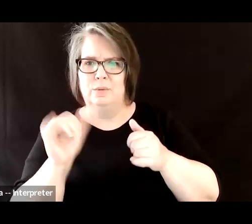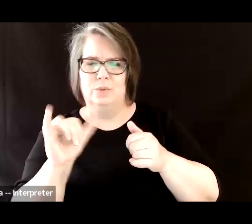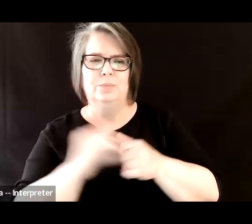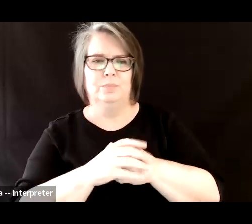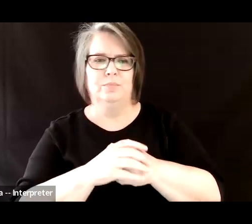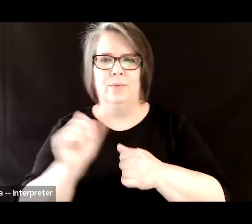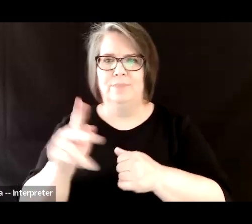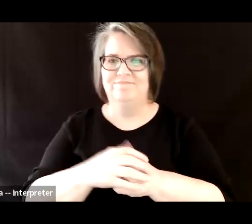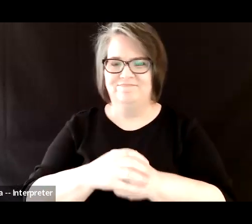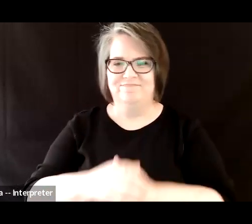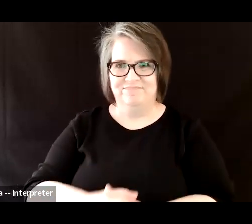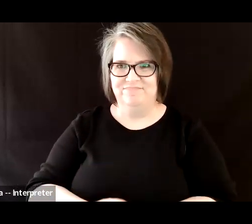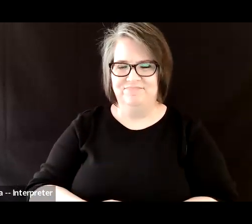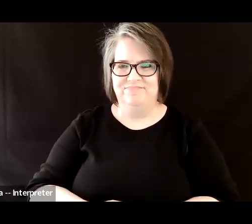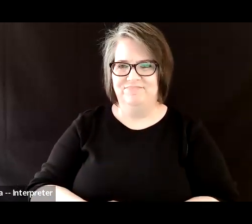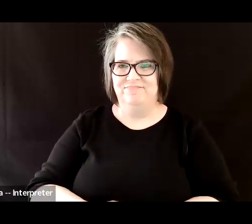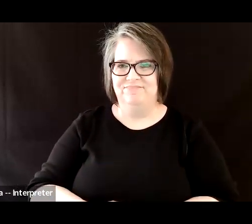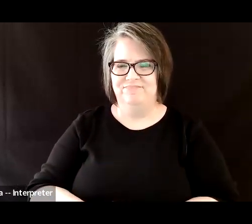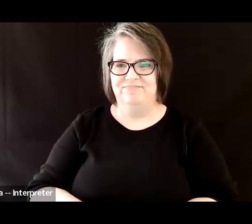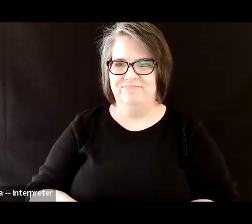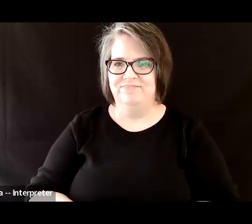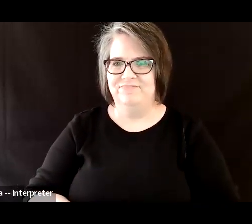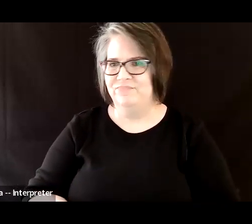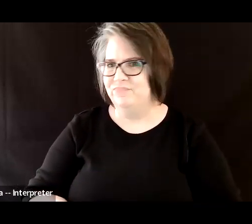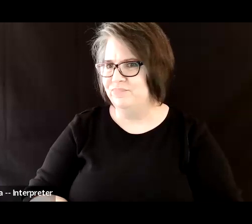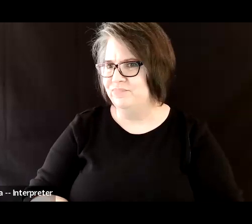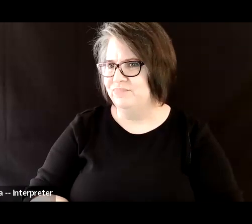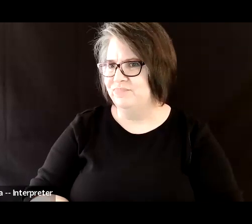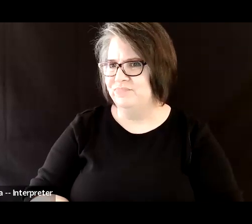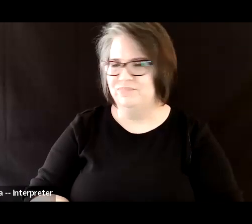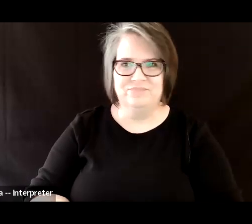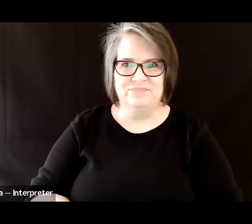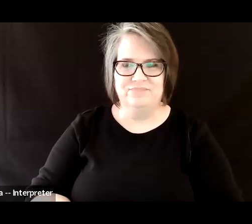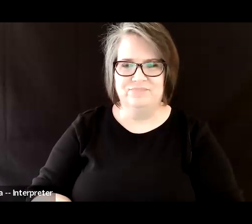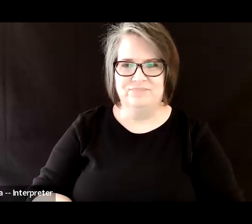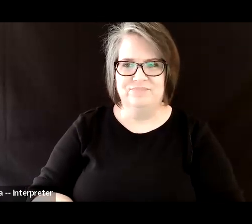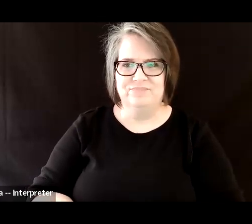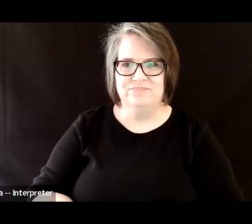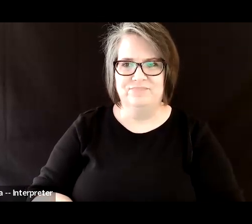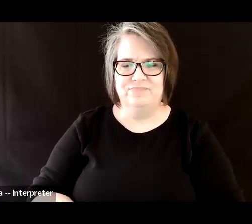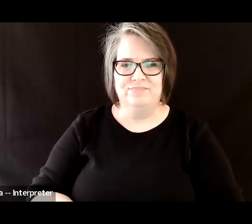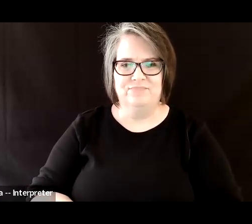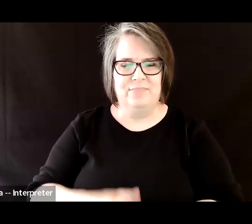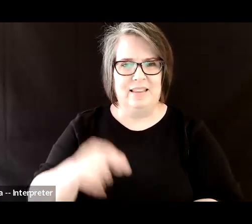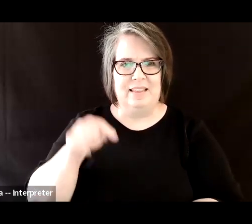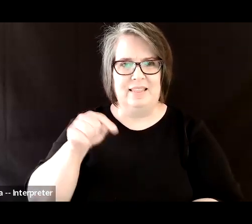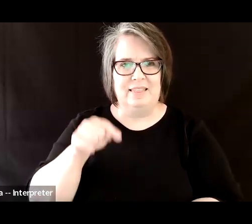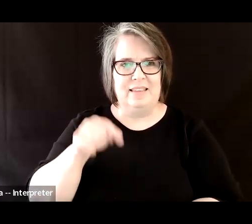We will get another question. This came in talking about